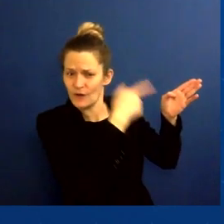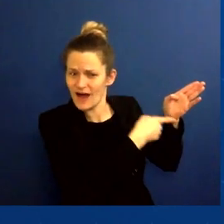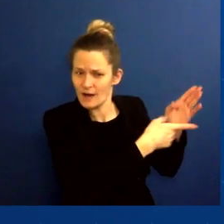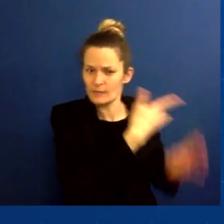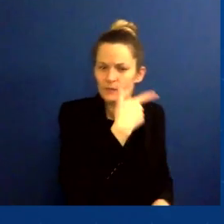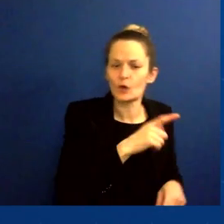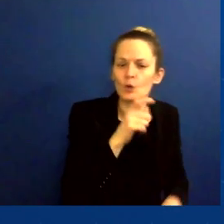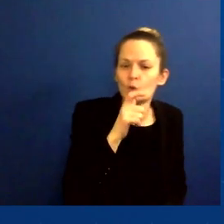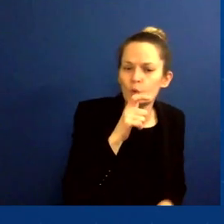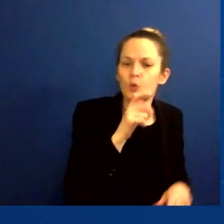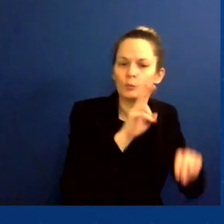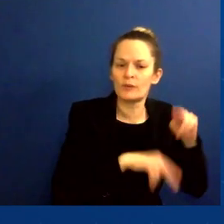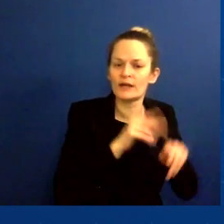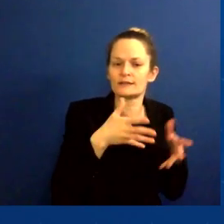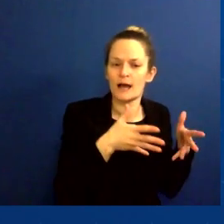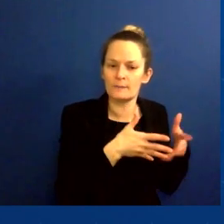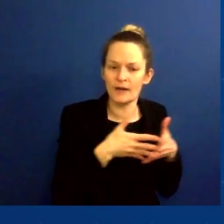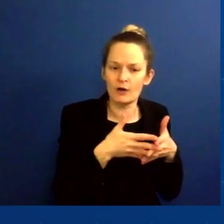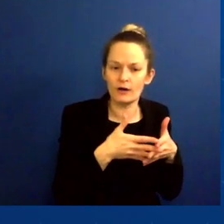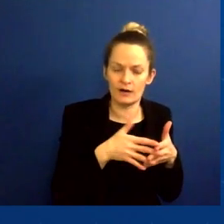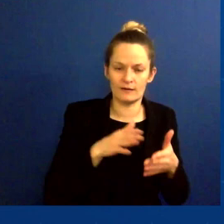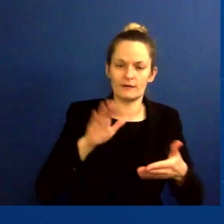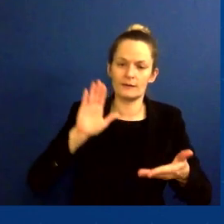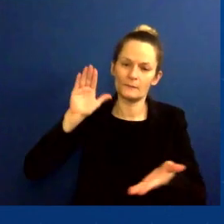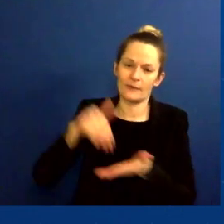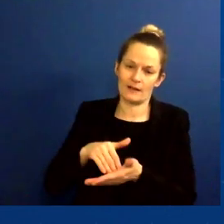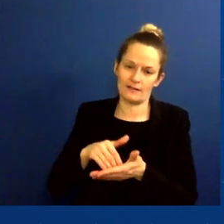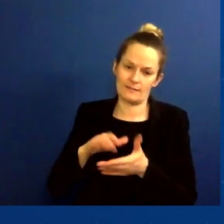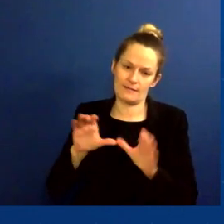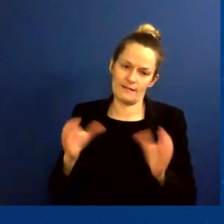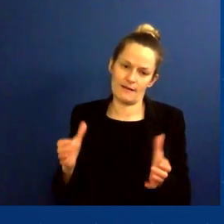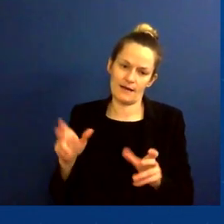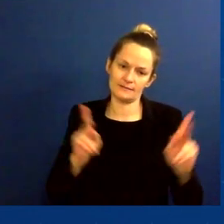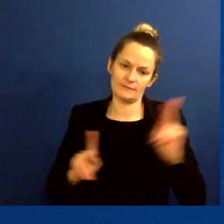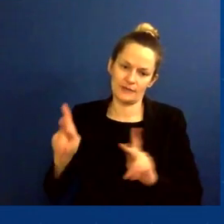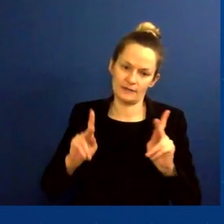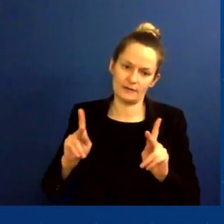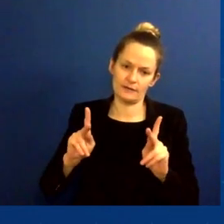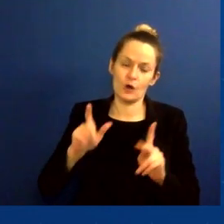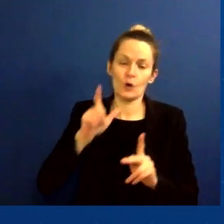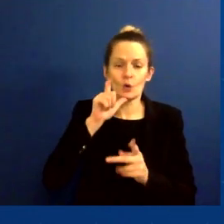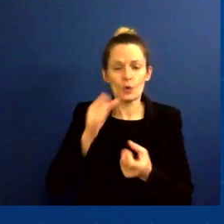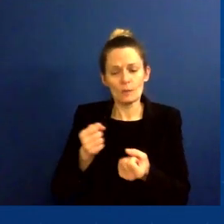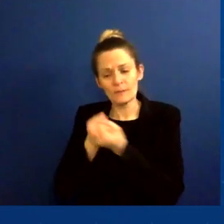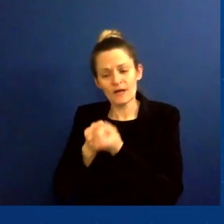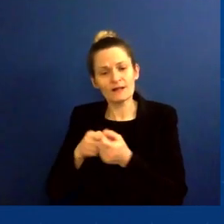And the people who built the middle class are organized labor -- unions, union. Unions did it.